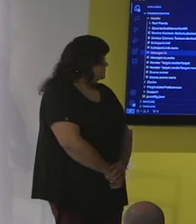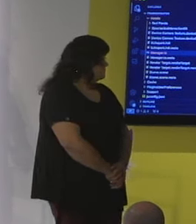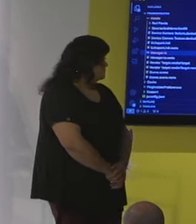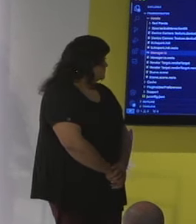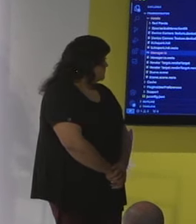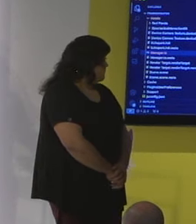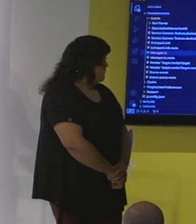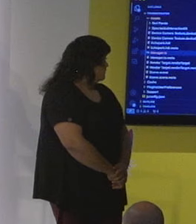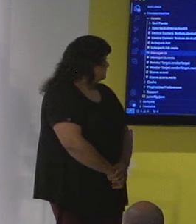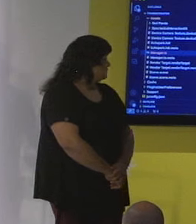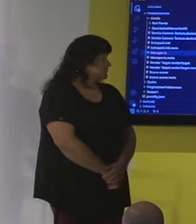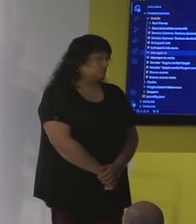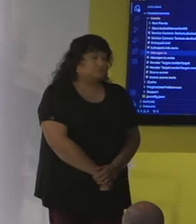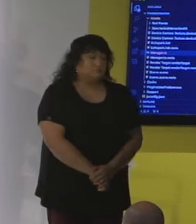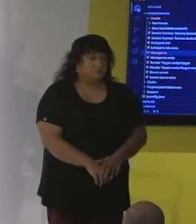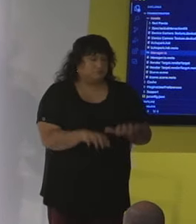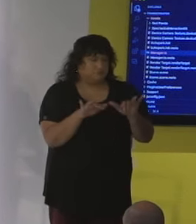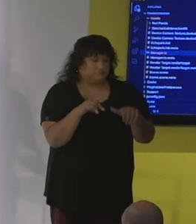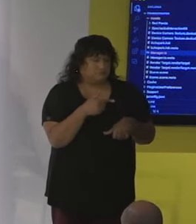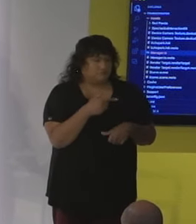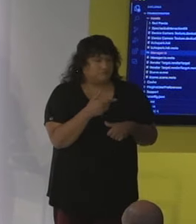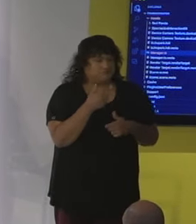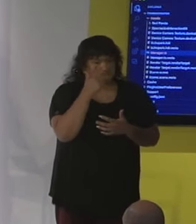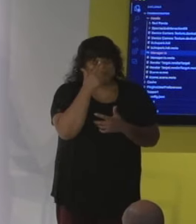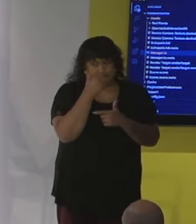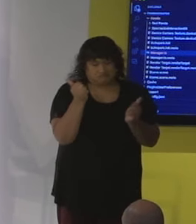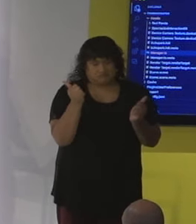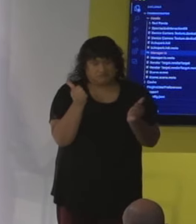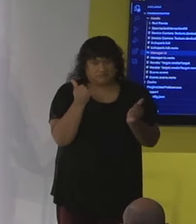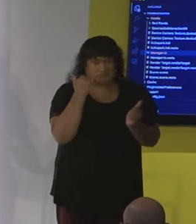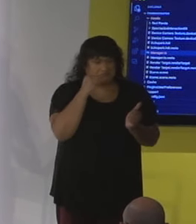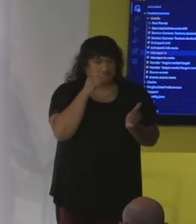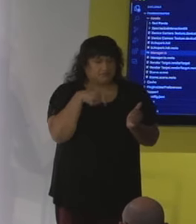And then, typing this is optional. So, even if I didn't type it by vector, it would be fine.